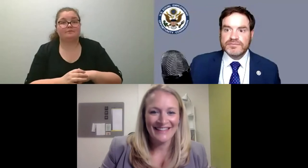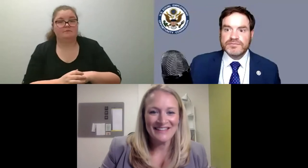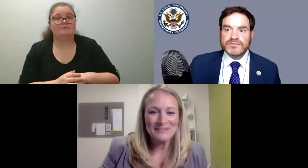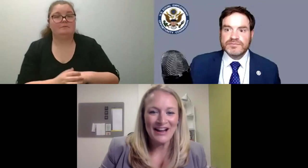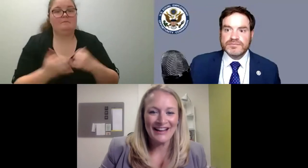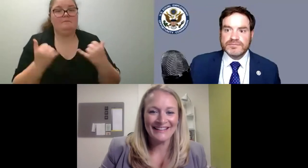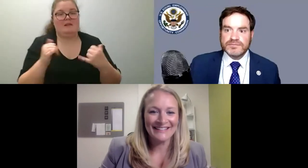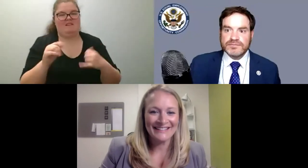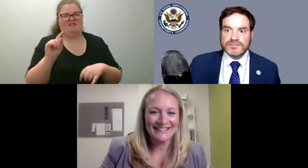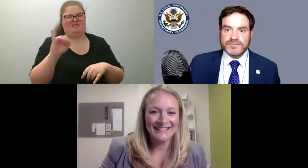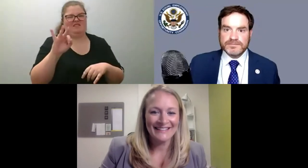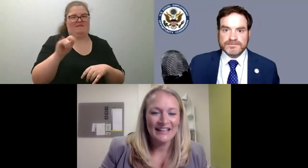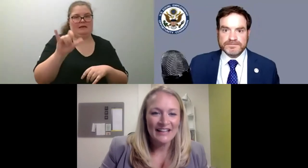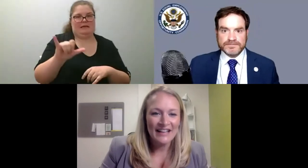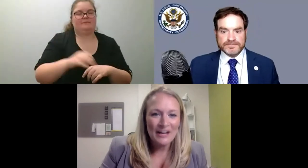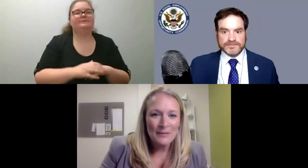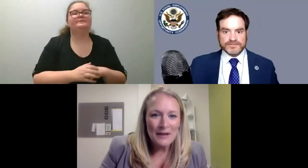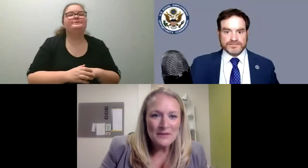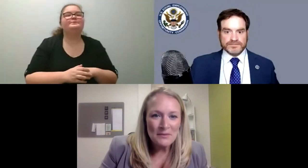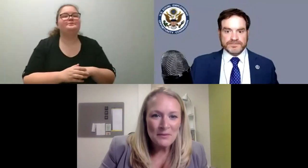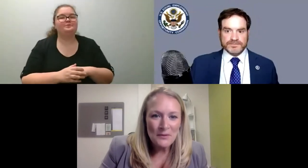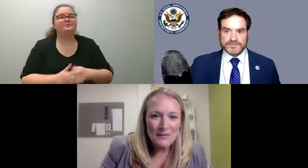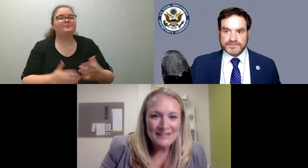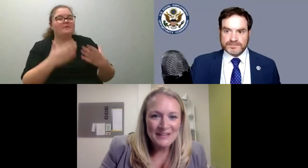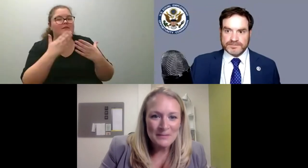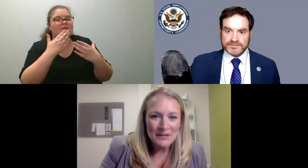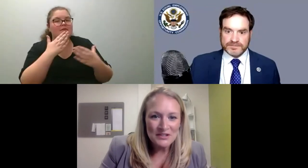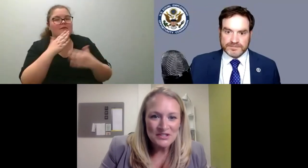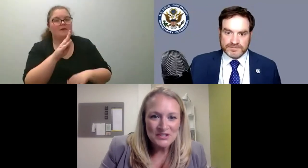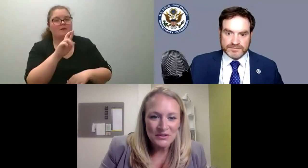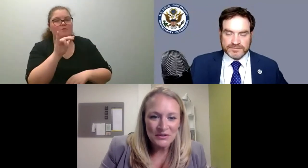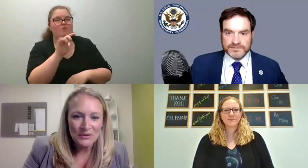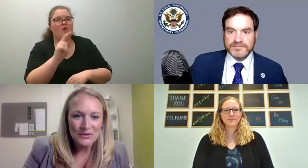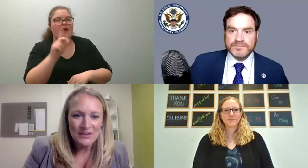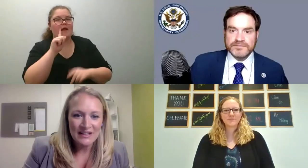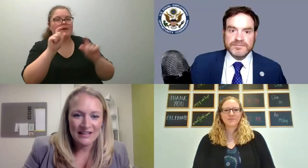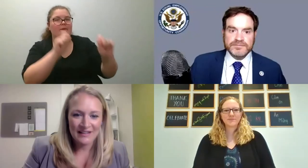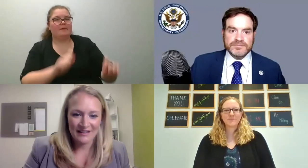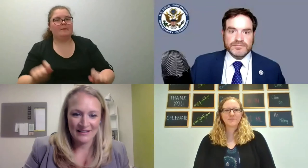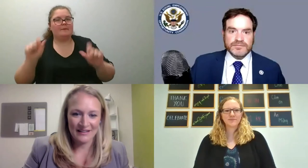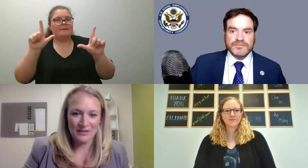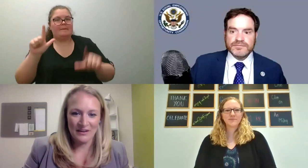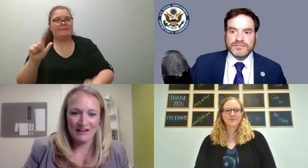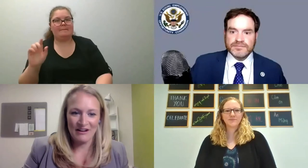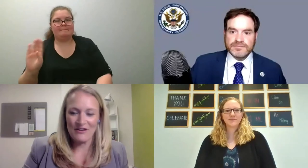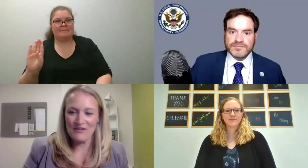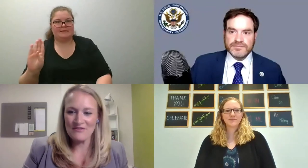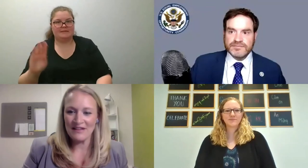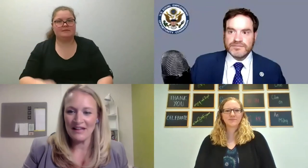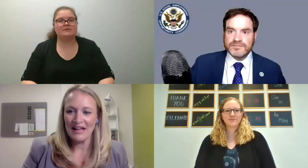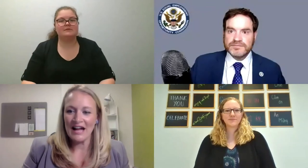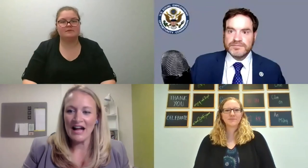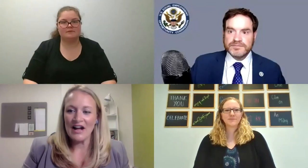Thanks, Brien. I'm going to put Betsy up in too, there we go.